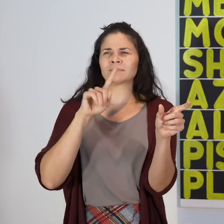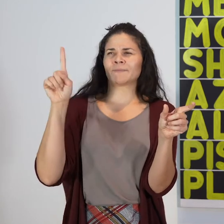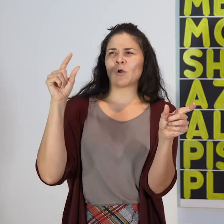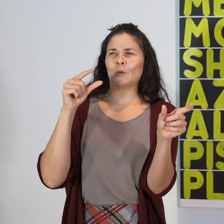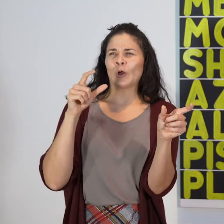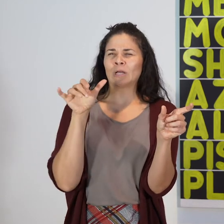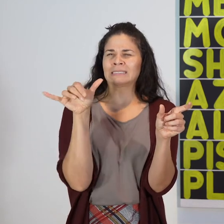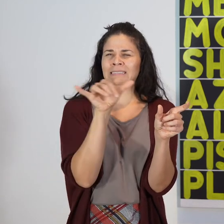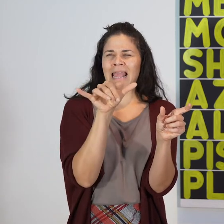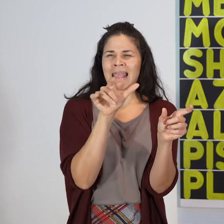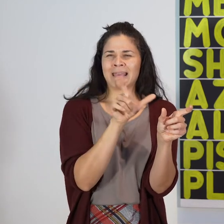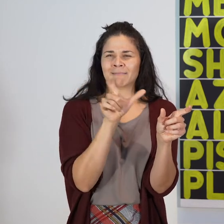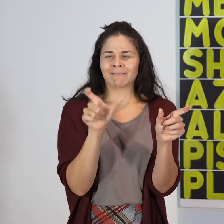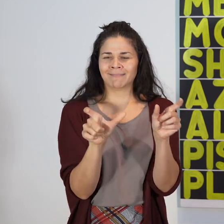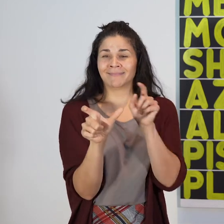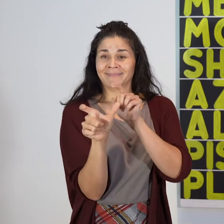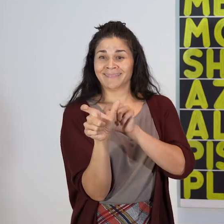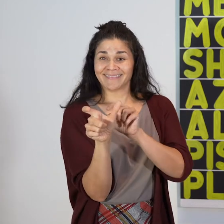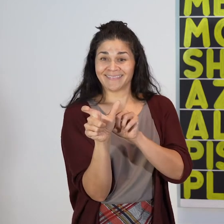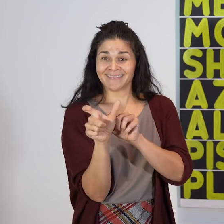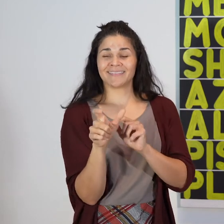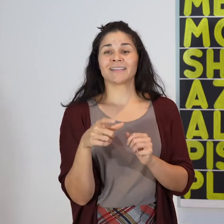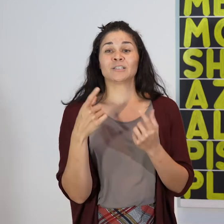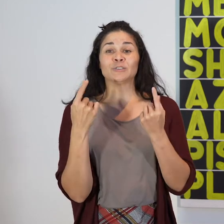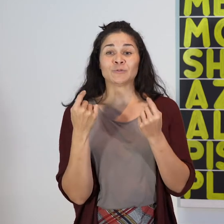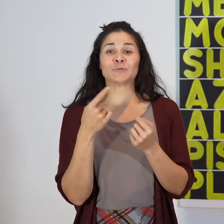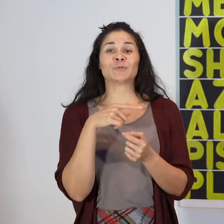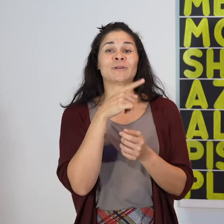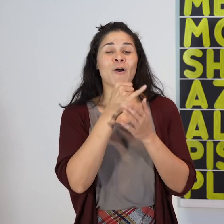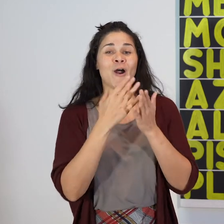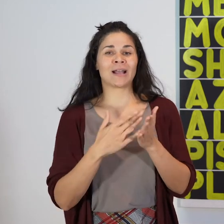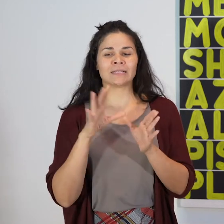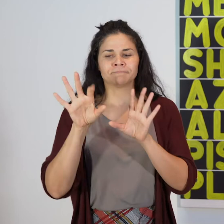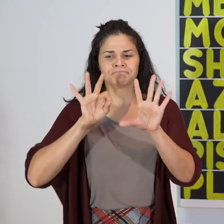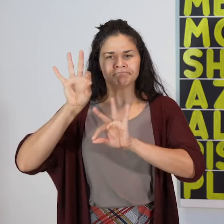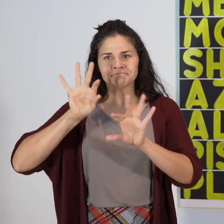and their synonyms are listed in a thesaurus. For this piece, he selected